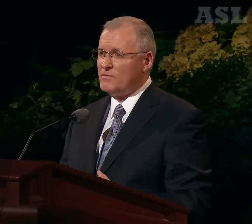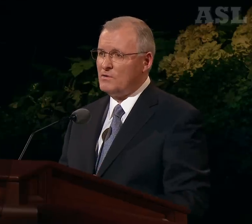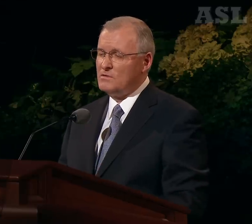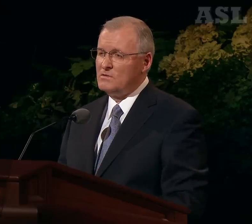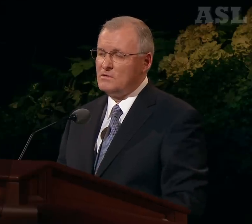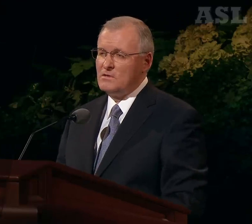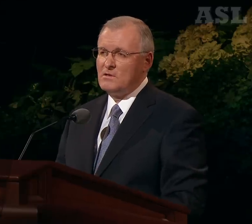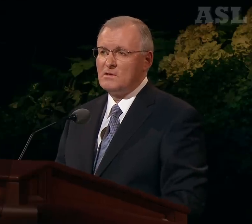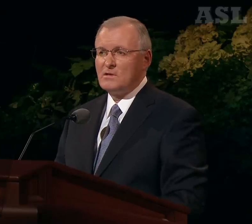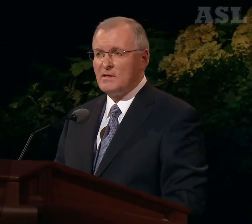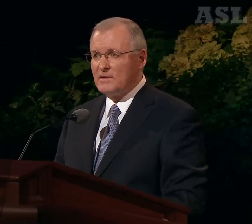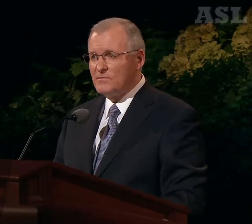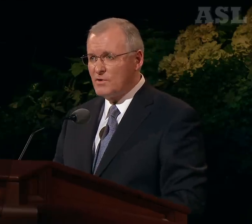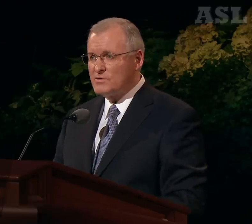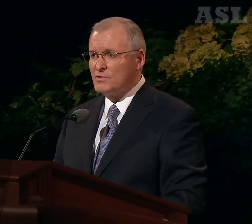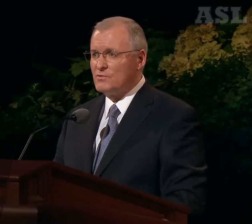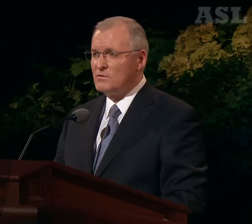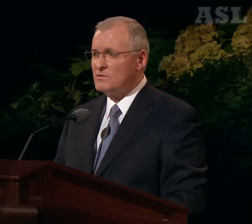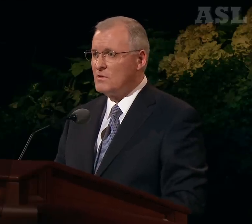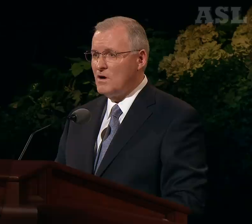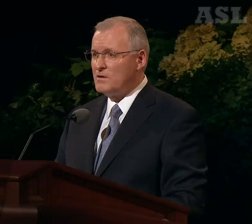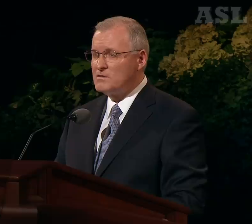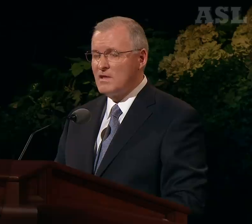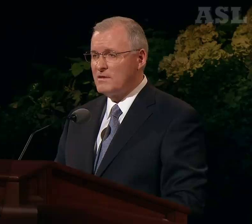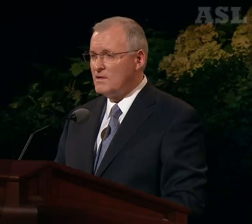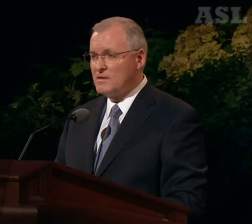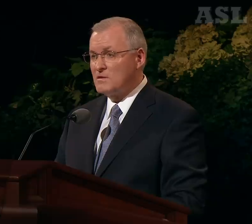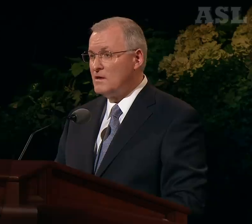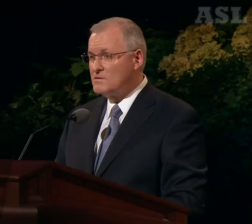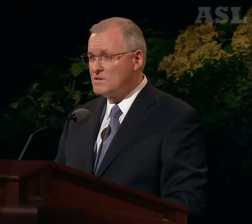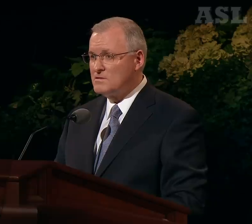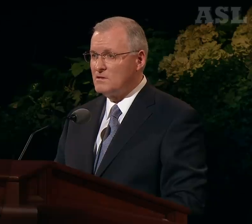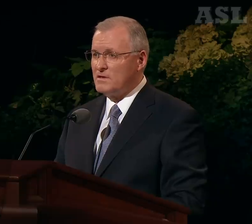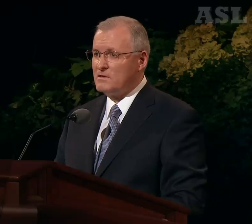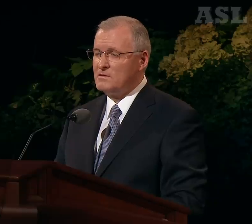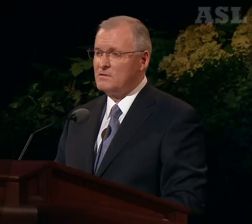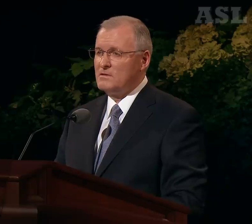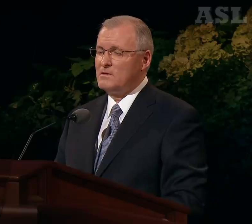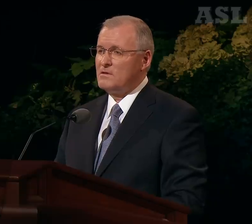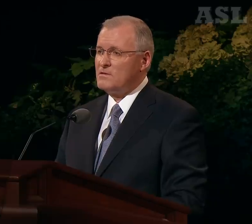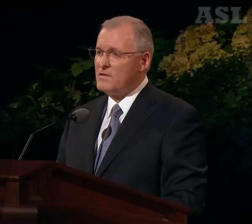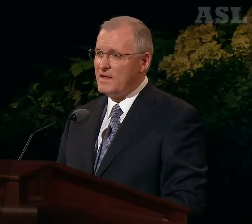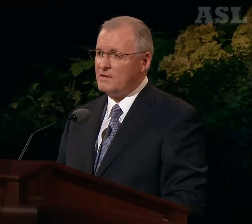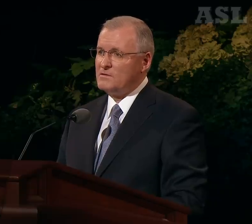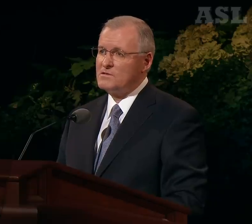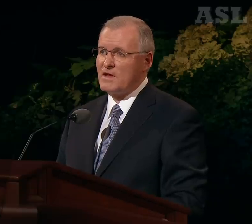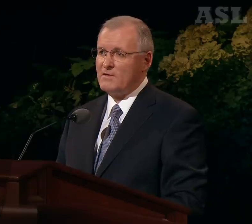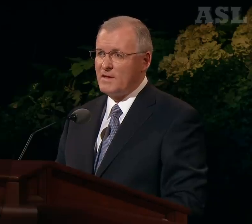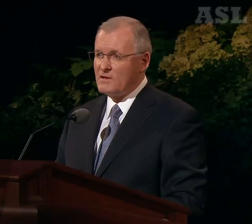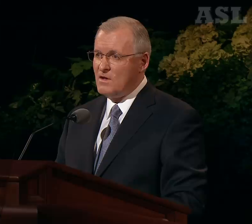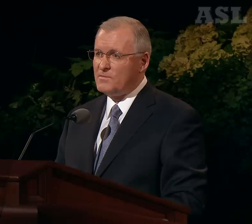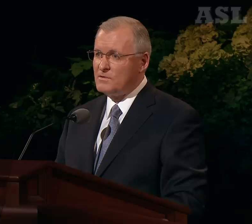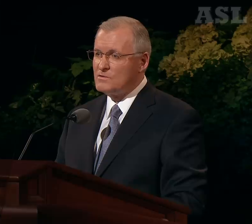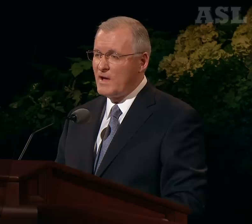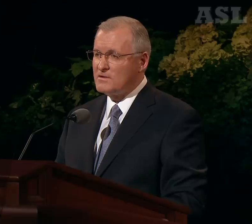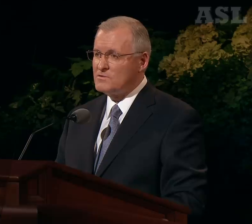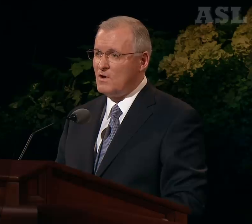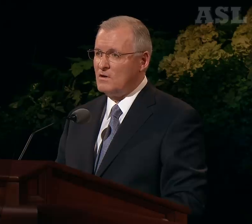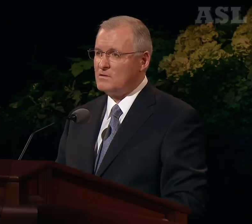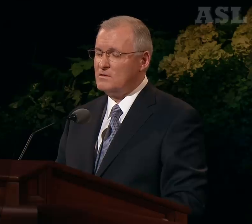COVENANTS IS POWERFUL: